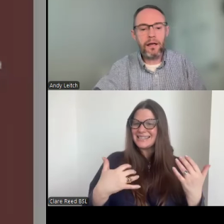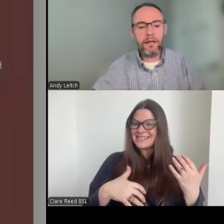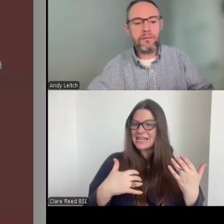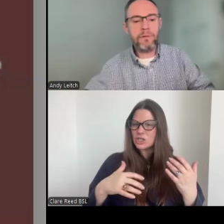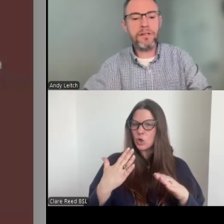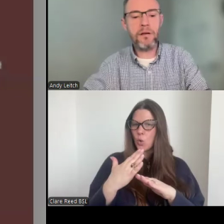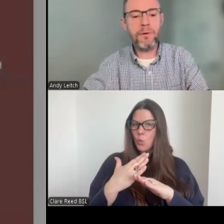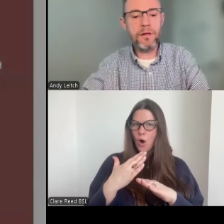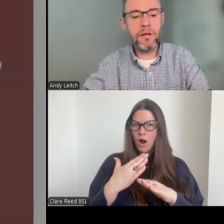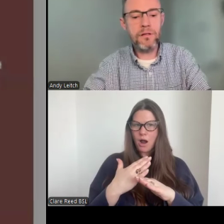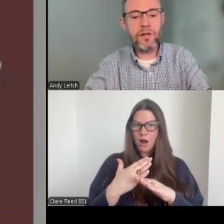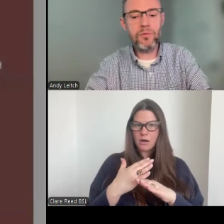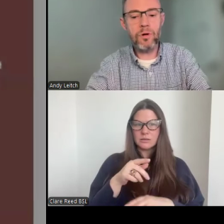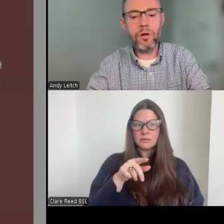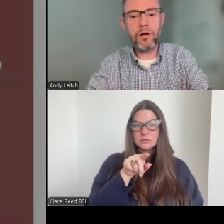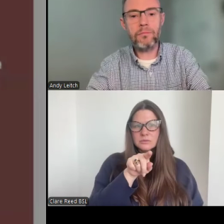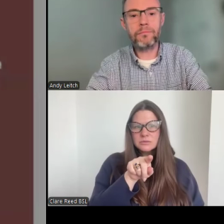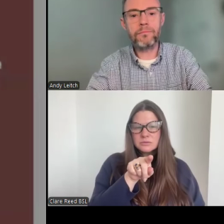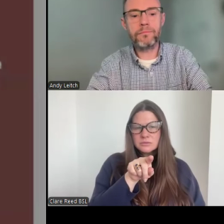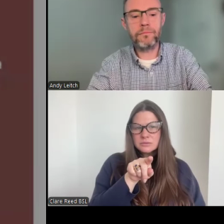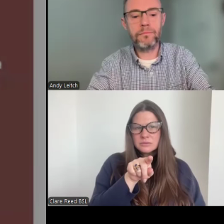and I simply type in, "Session work."